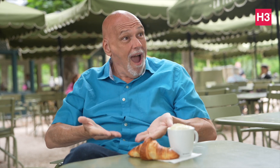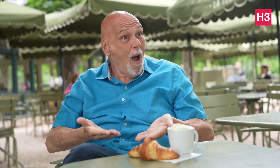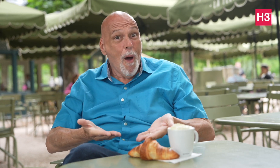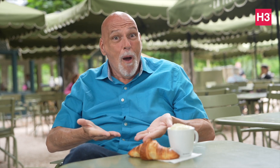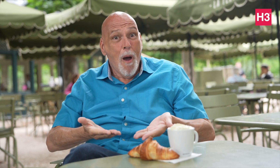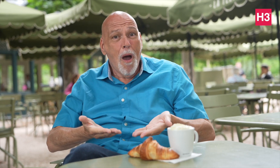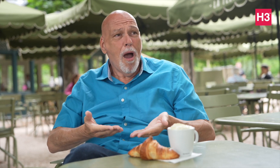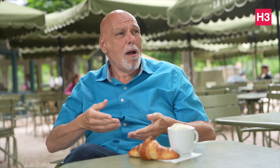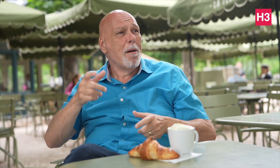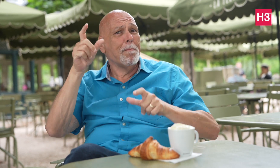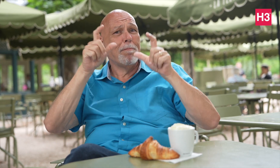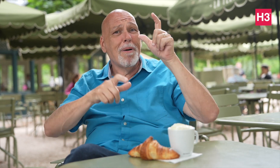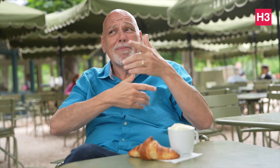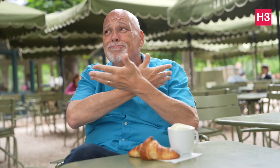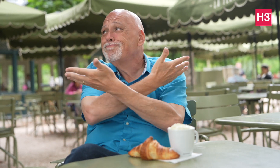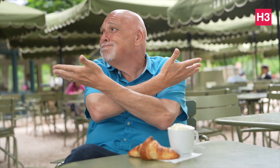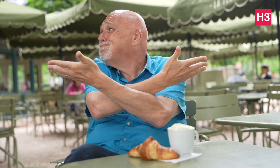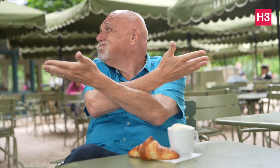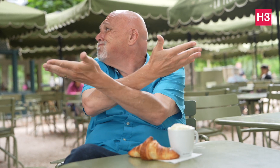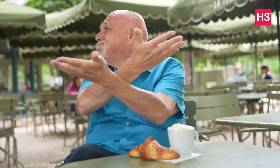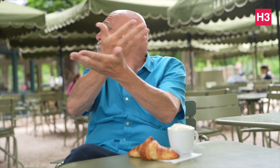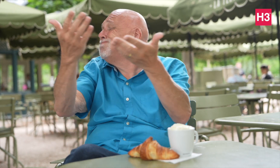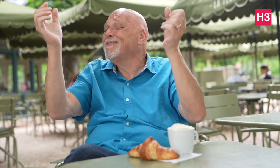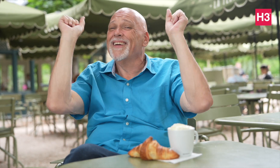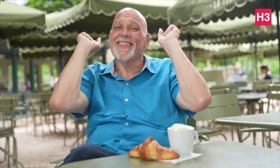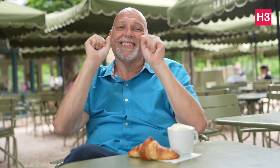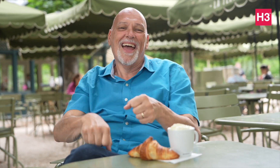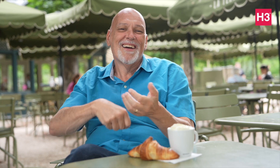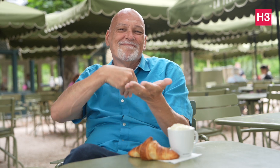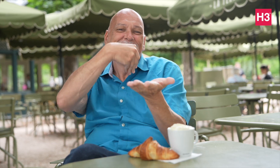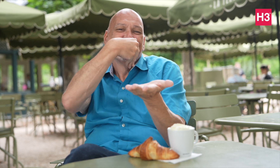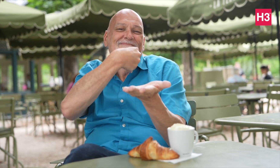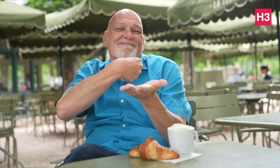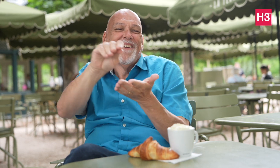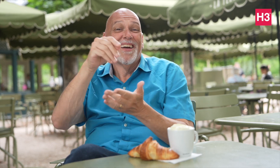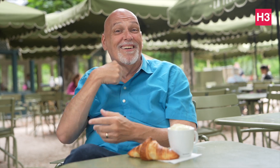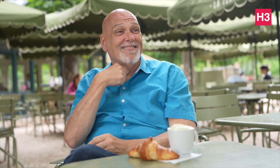but today, everyone can enjoy them!